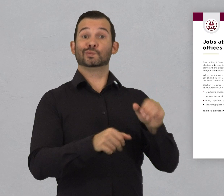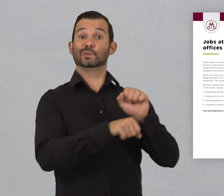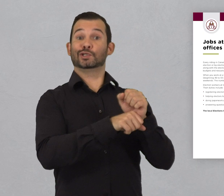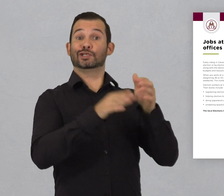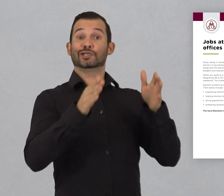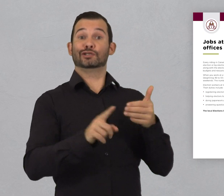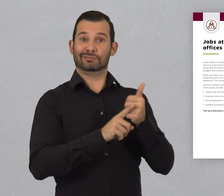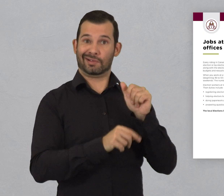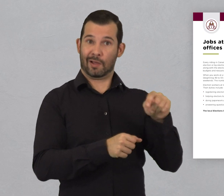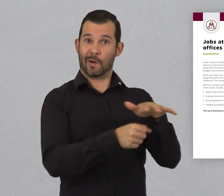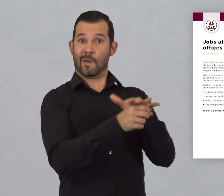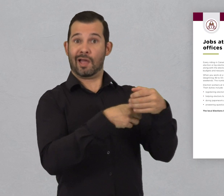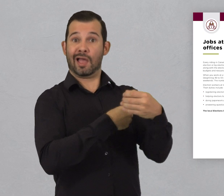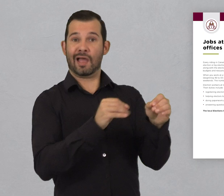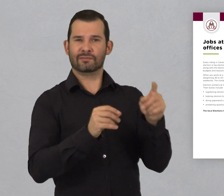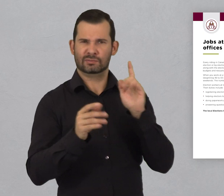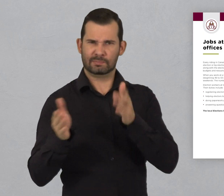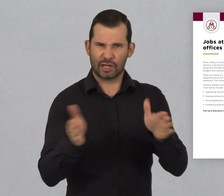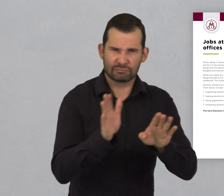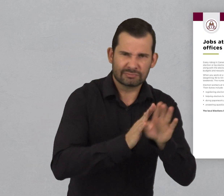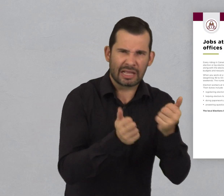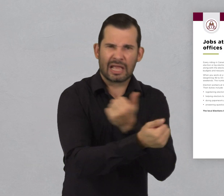Election workers at local offices prepare everything